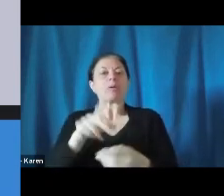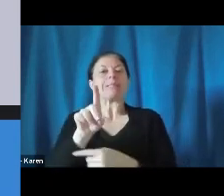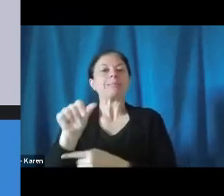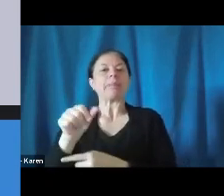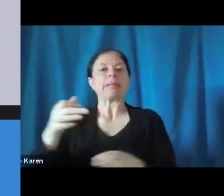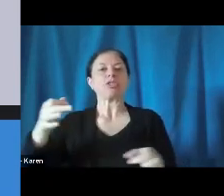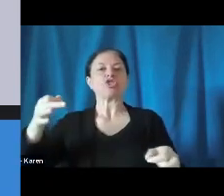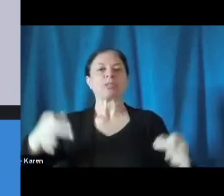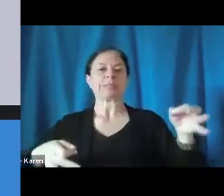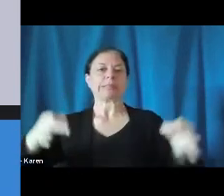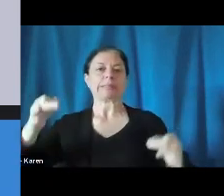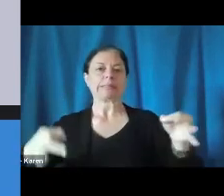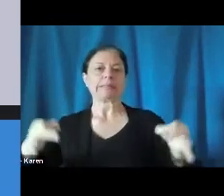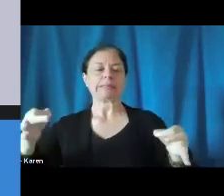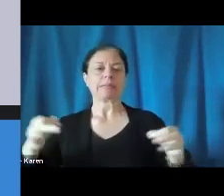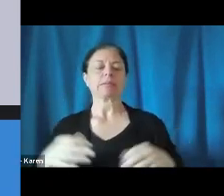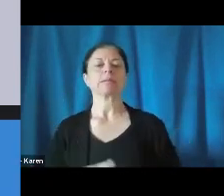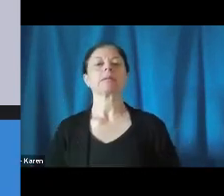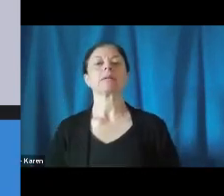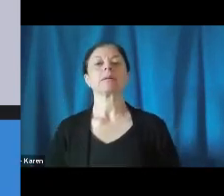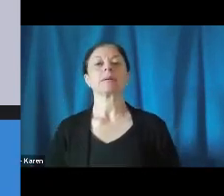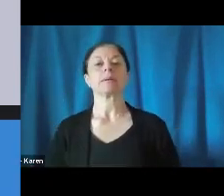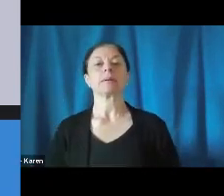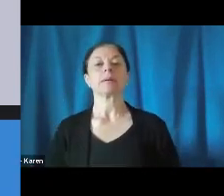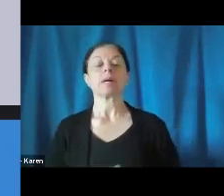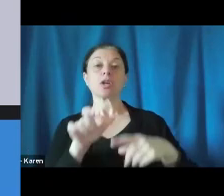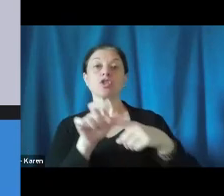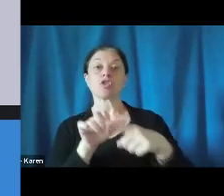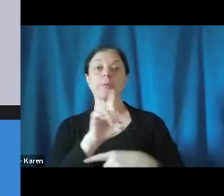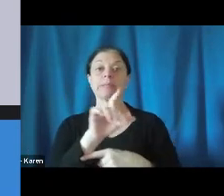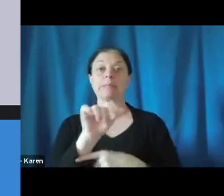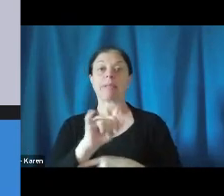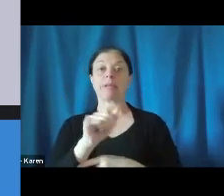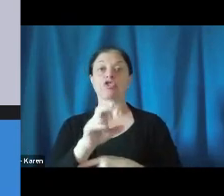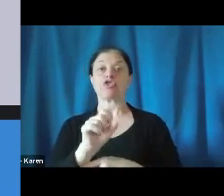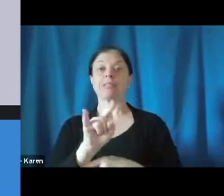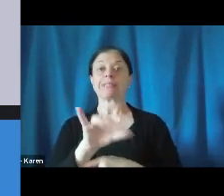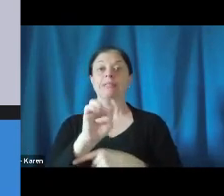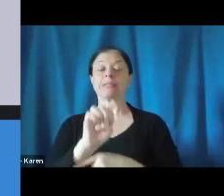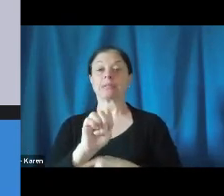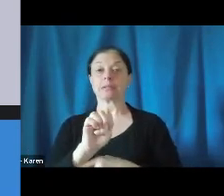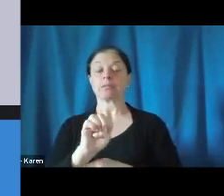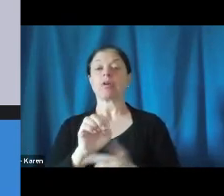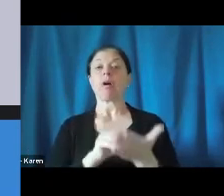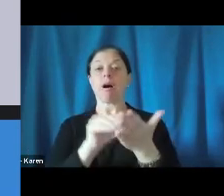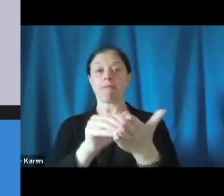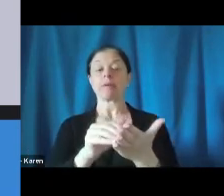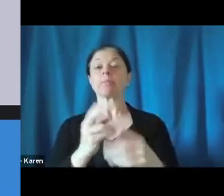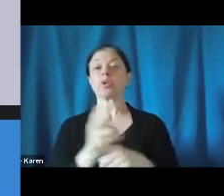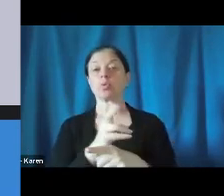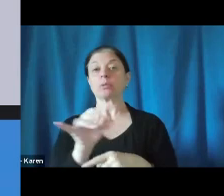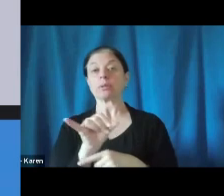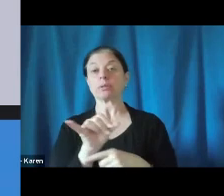presentation here but I want to briefly talk about disability justice. The